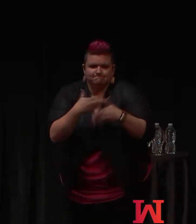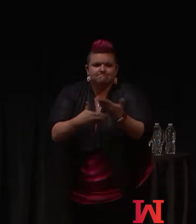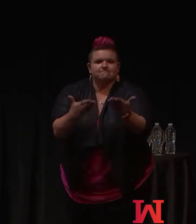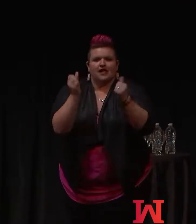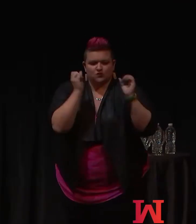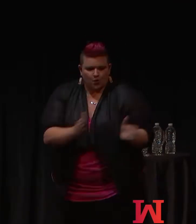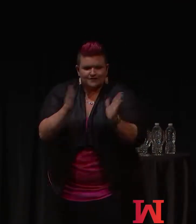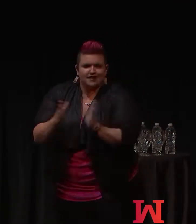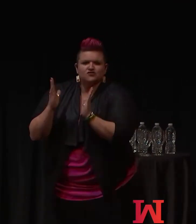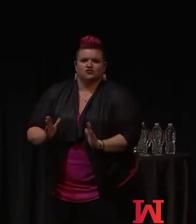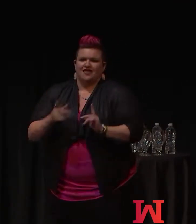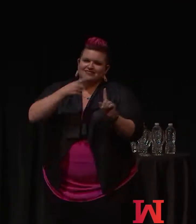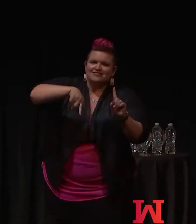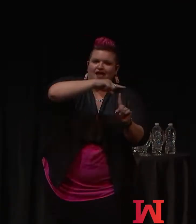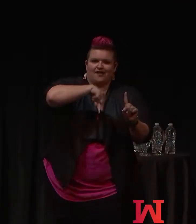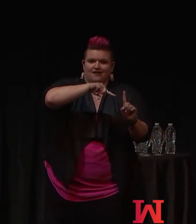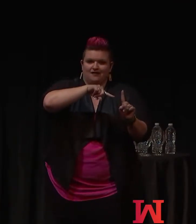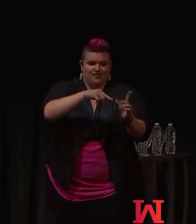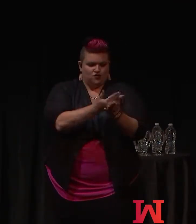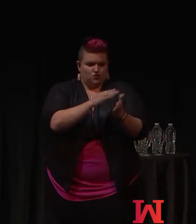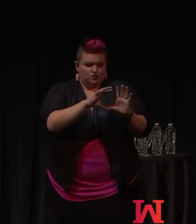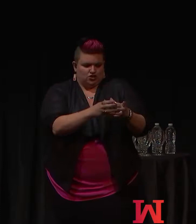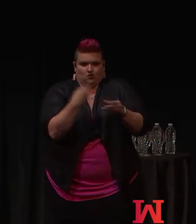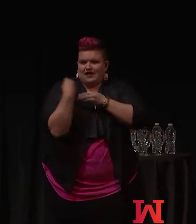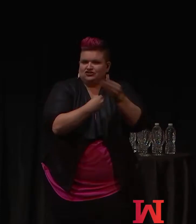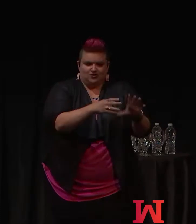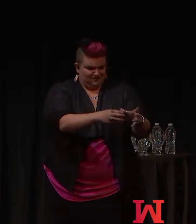These are change makers and we're raising them to know